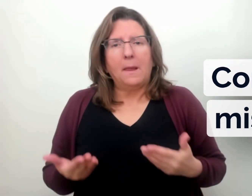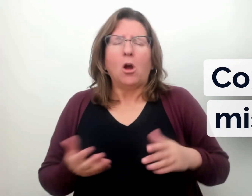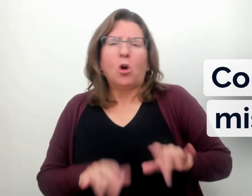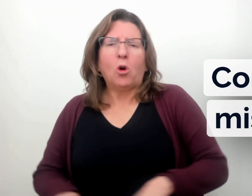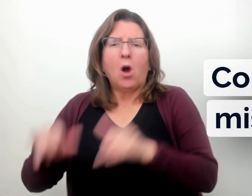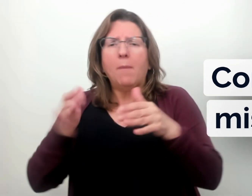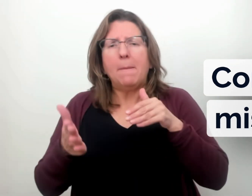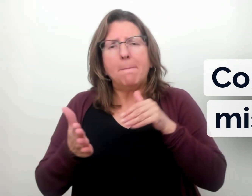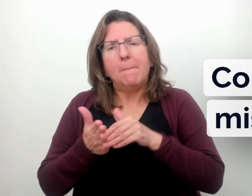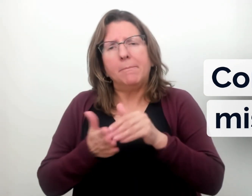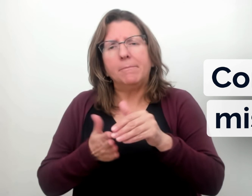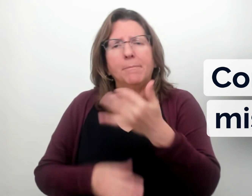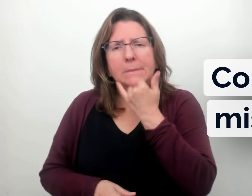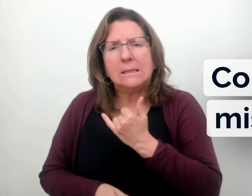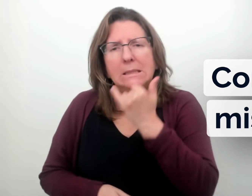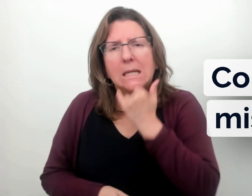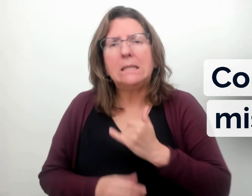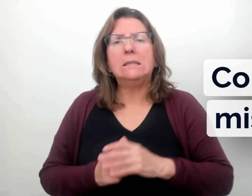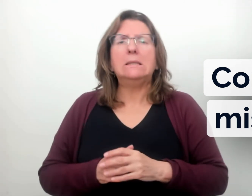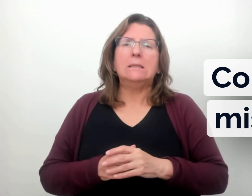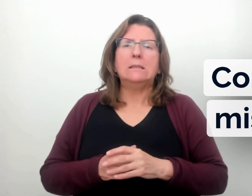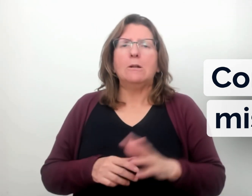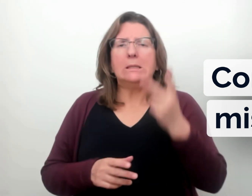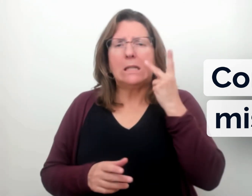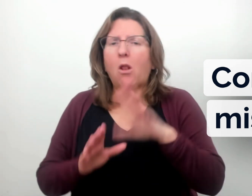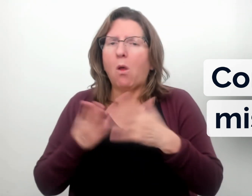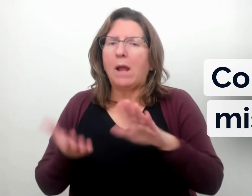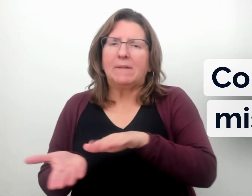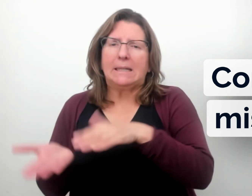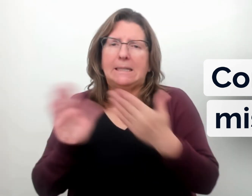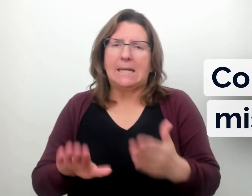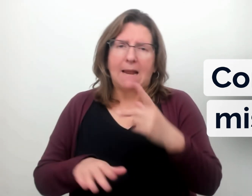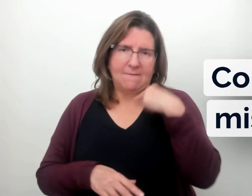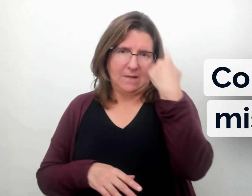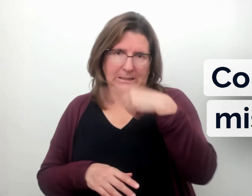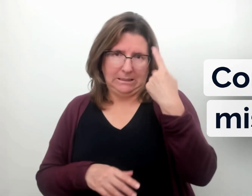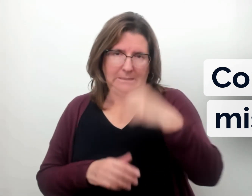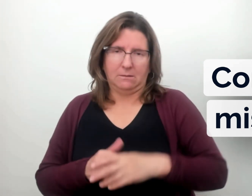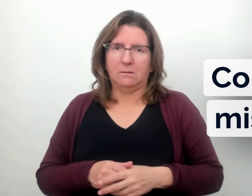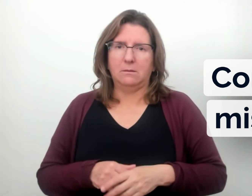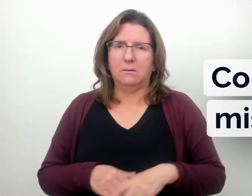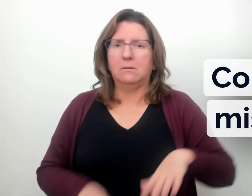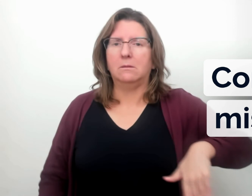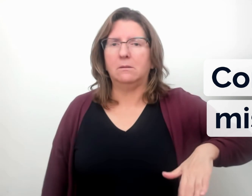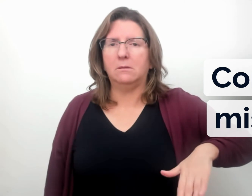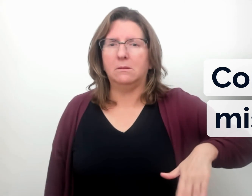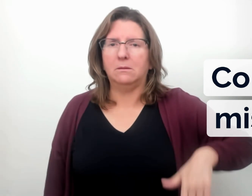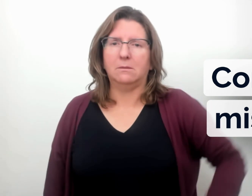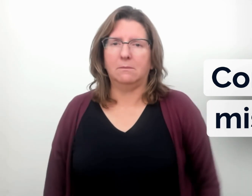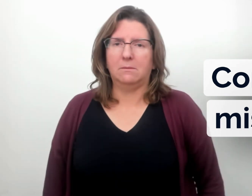The mistakes we see most often, is that people aren't using enough facial grammar.